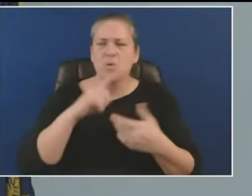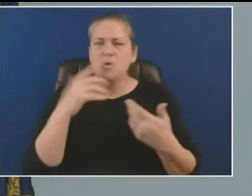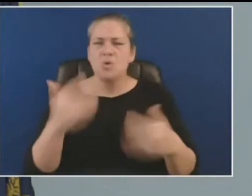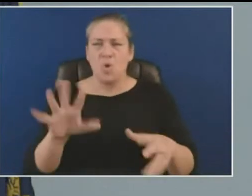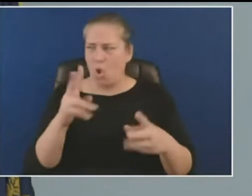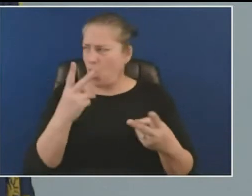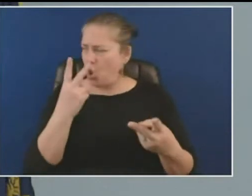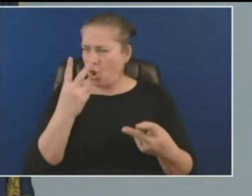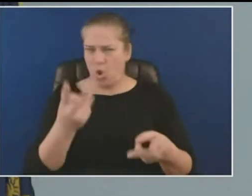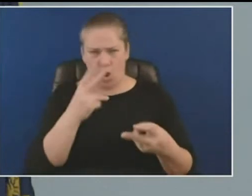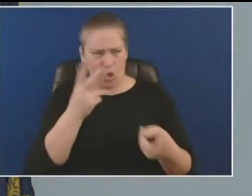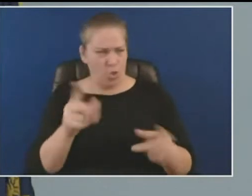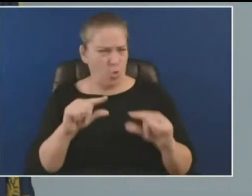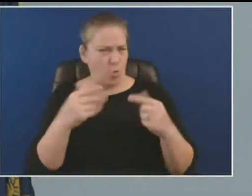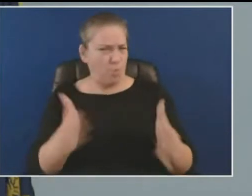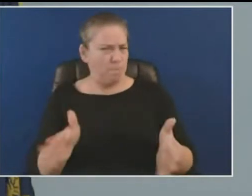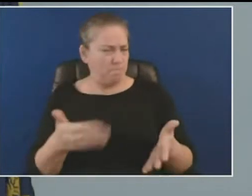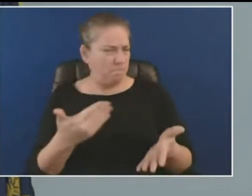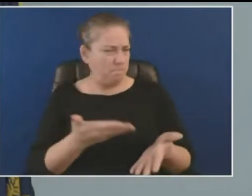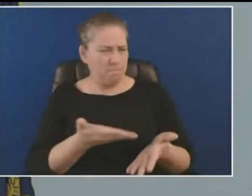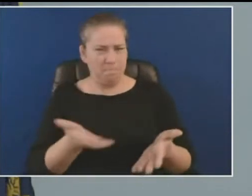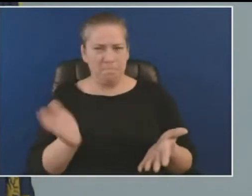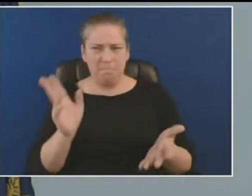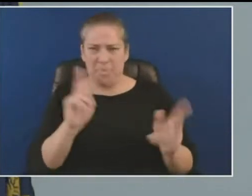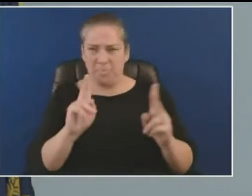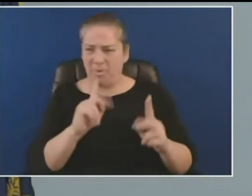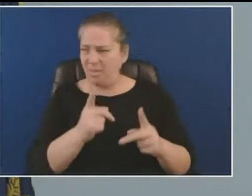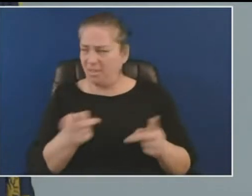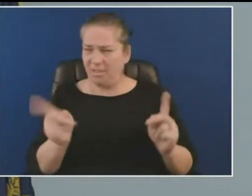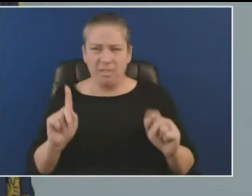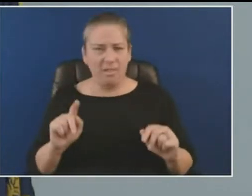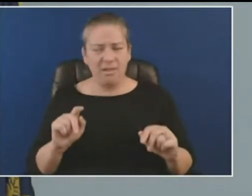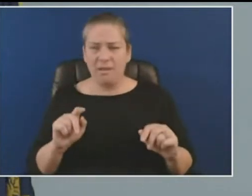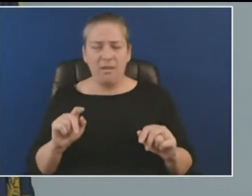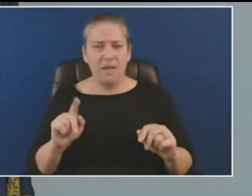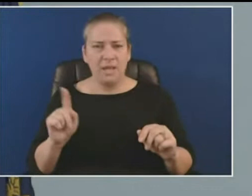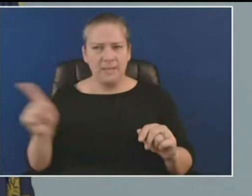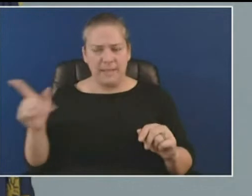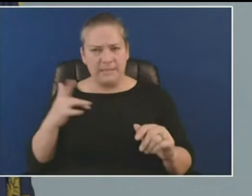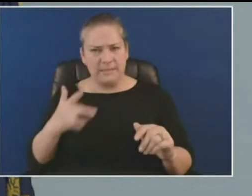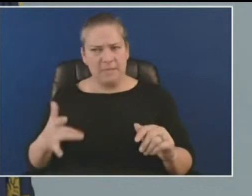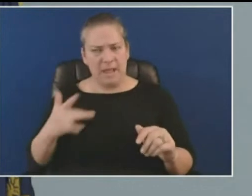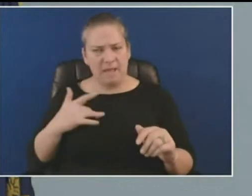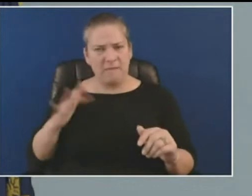and you see folks that typically have discreet missions all working together